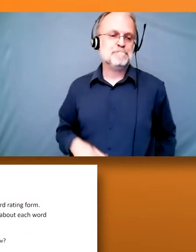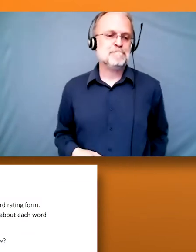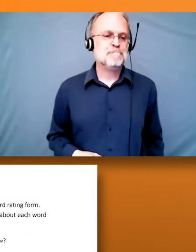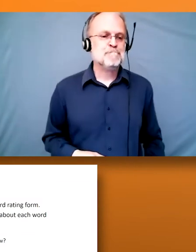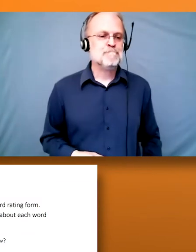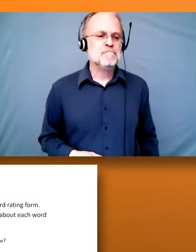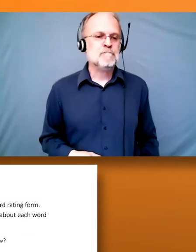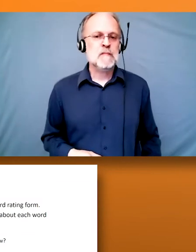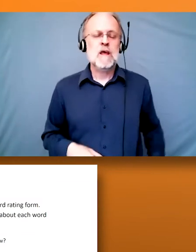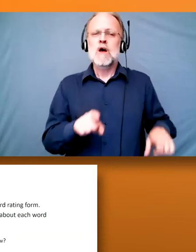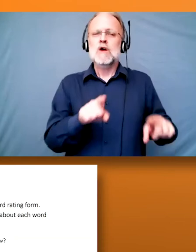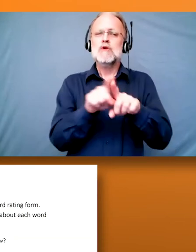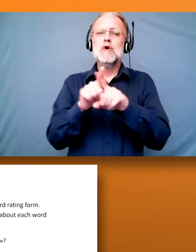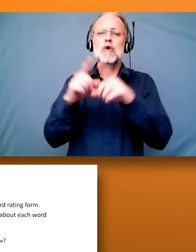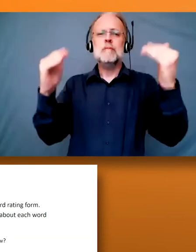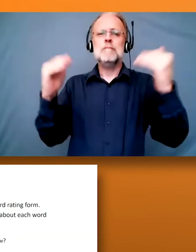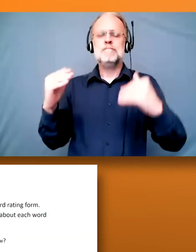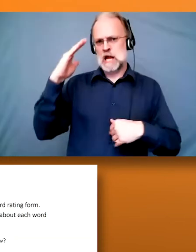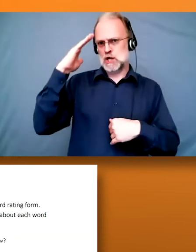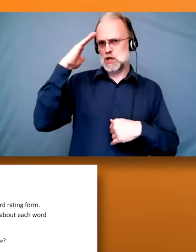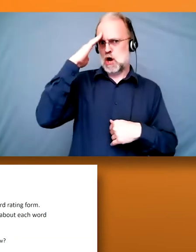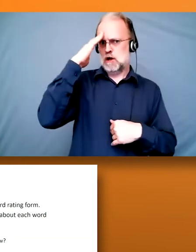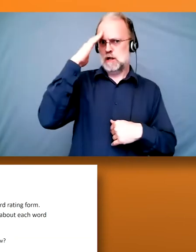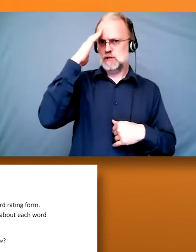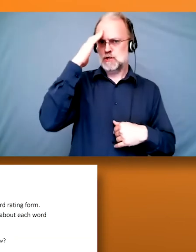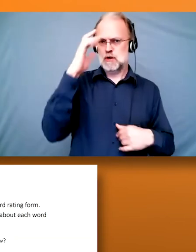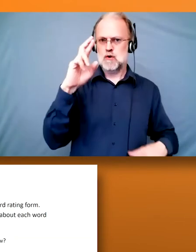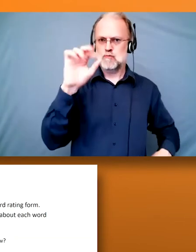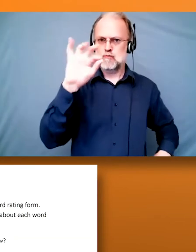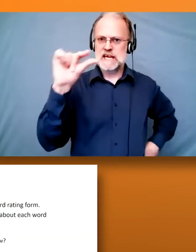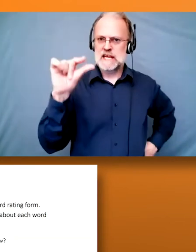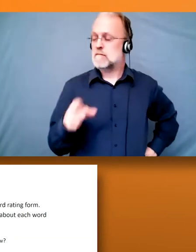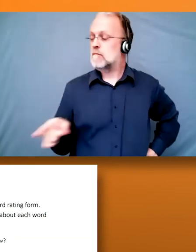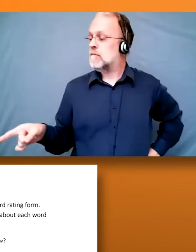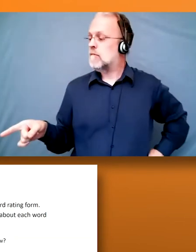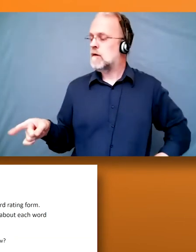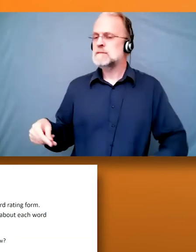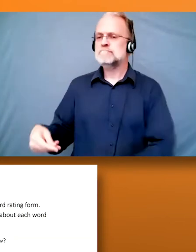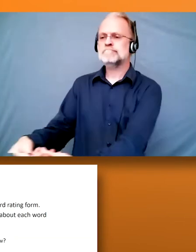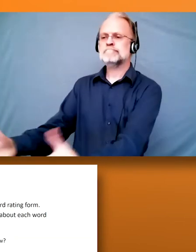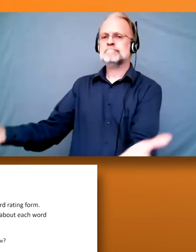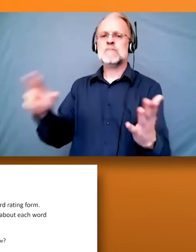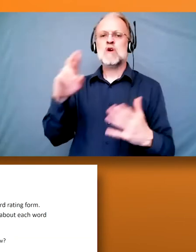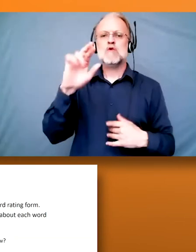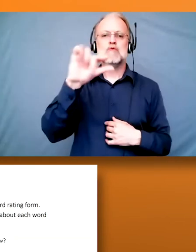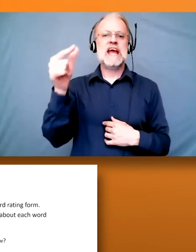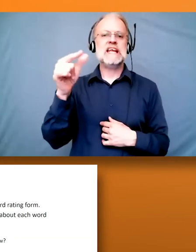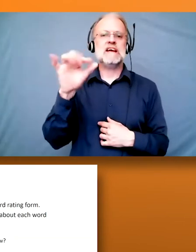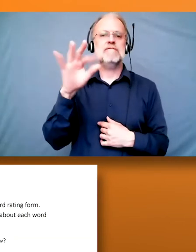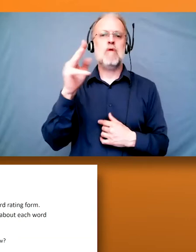You also can do knowledge rating. So, this is before reading, you would have the students fill out a rating form about what they know about words.